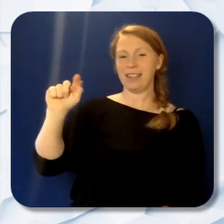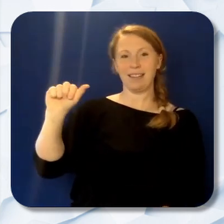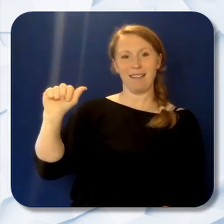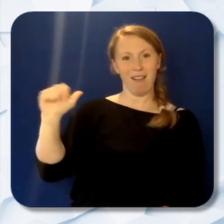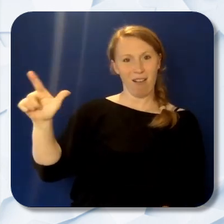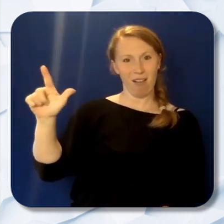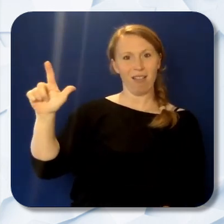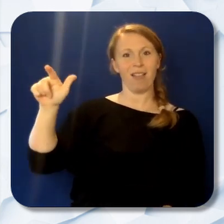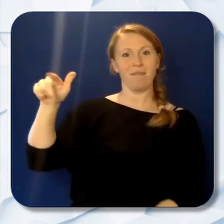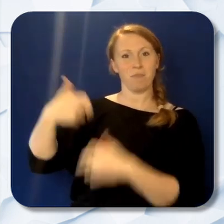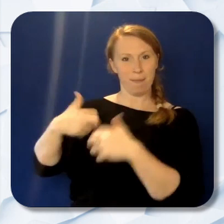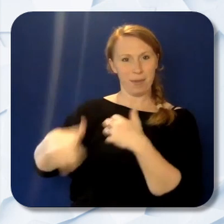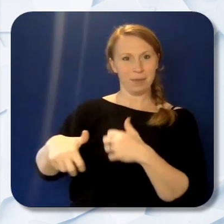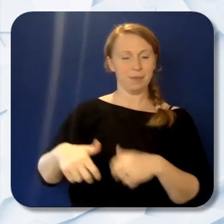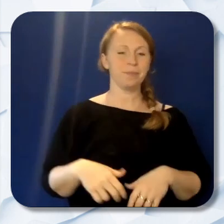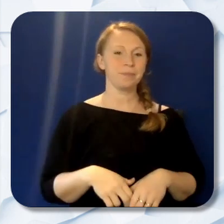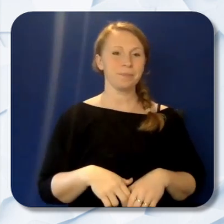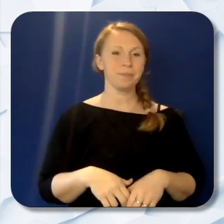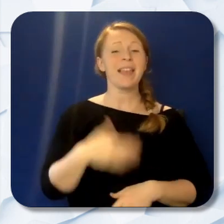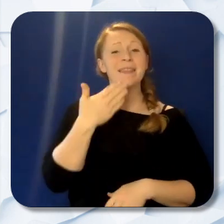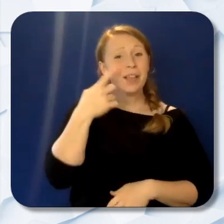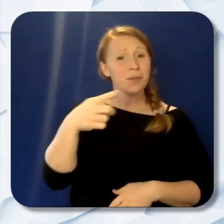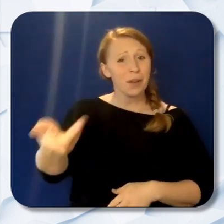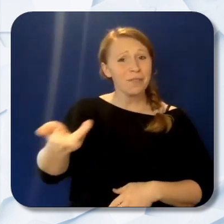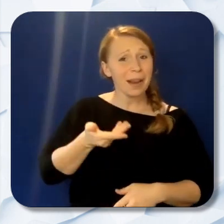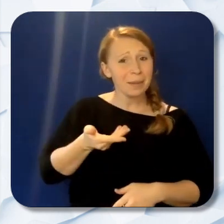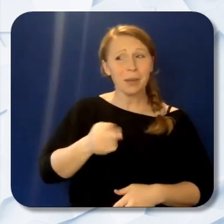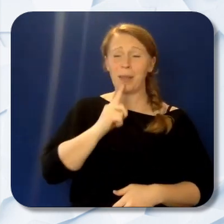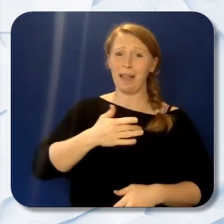and it's really a privilege to be with all of you today. I want to talk about uh